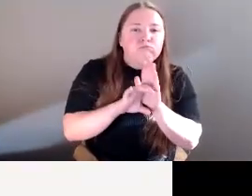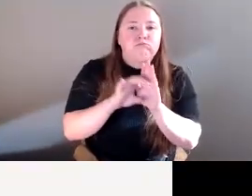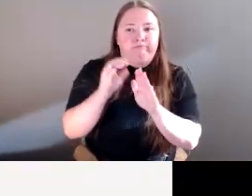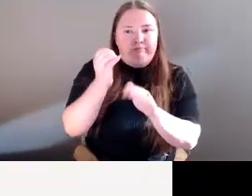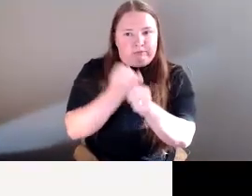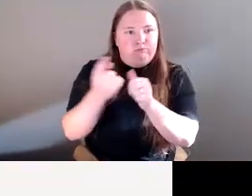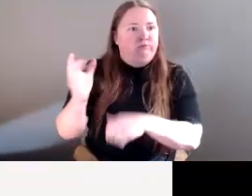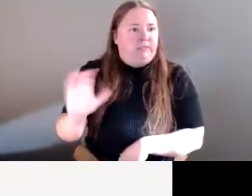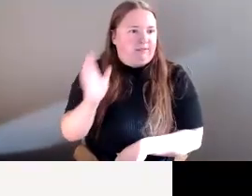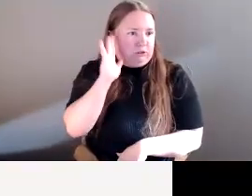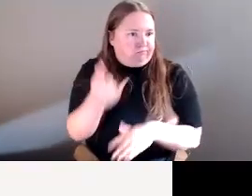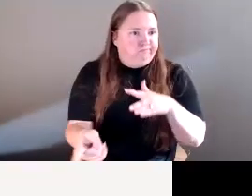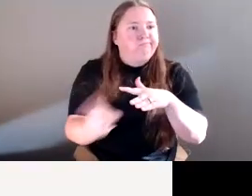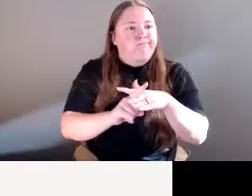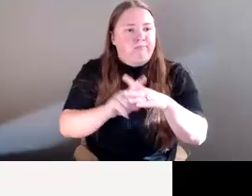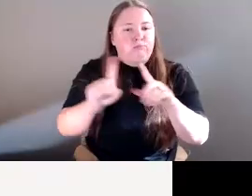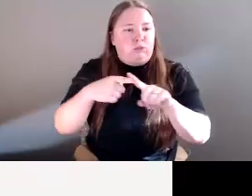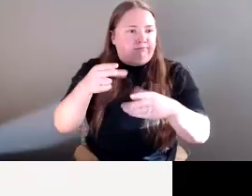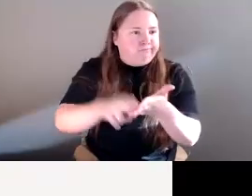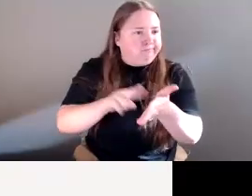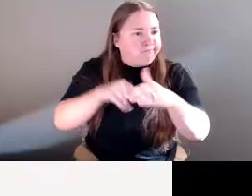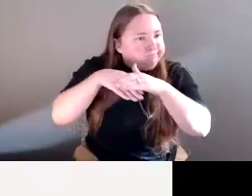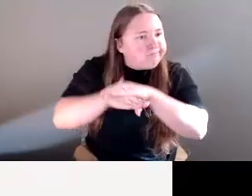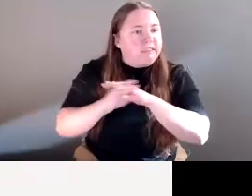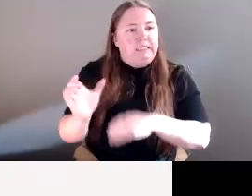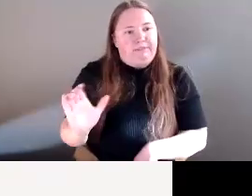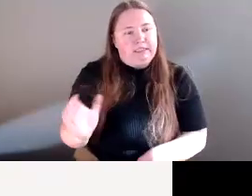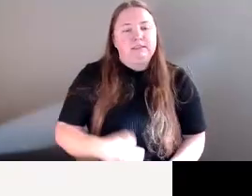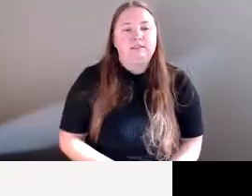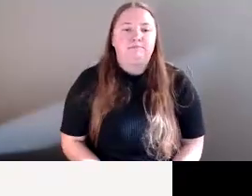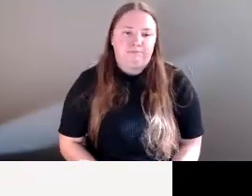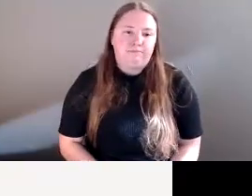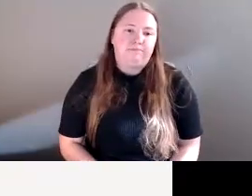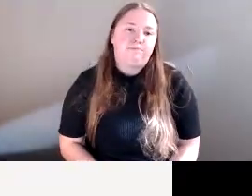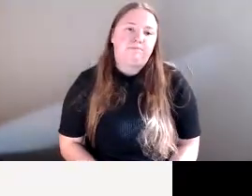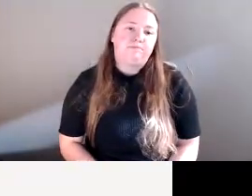Once they log in, one other note.